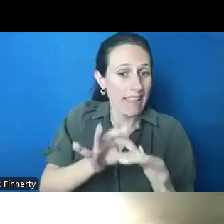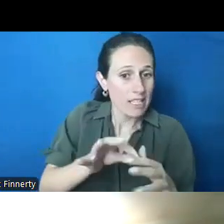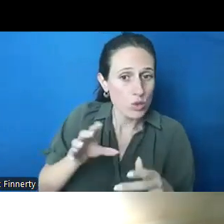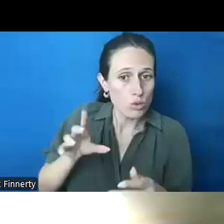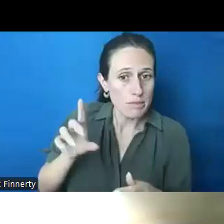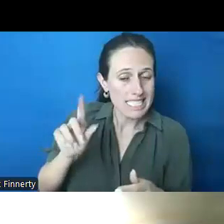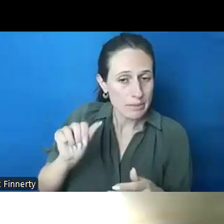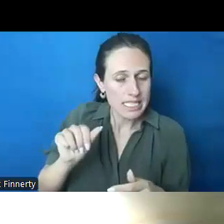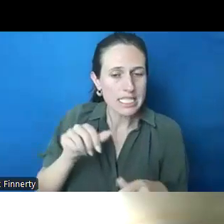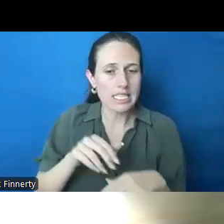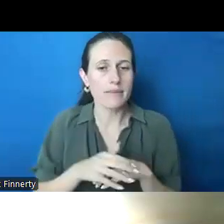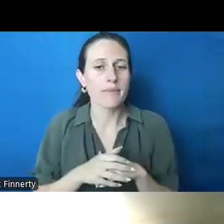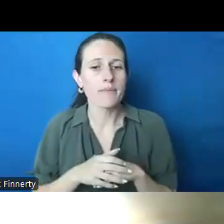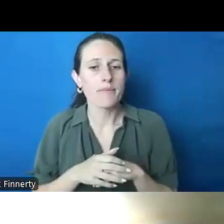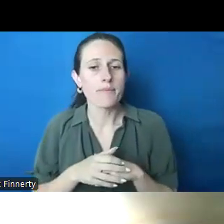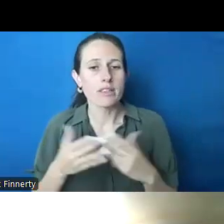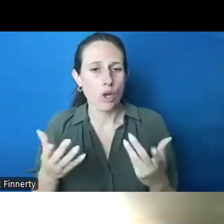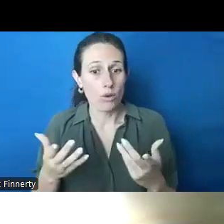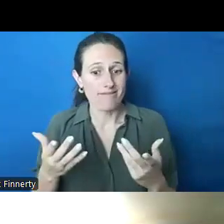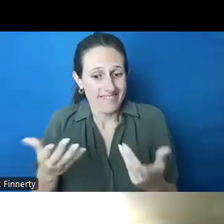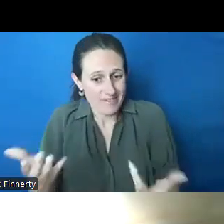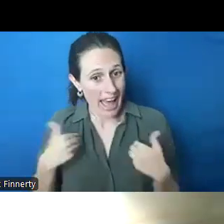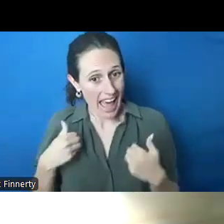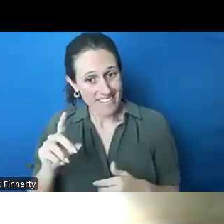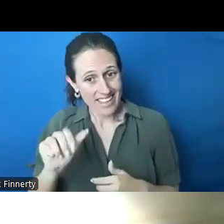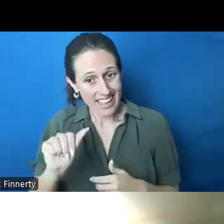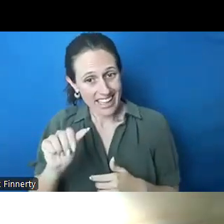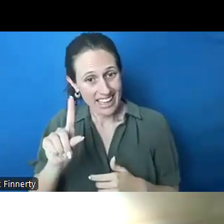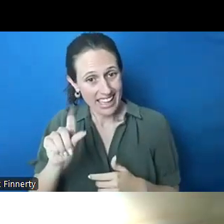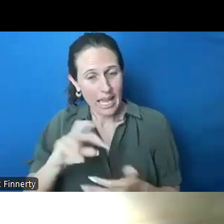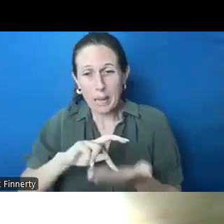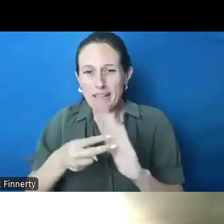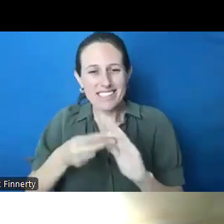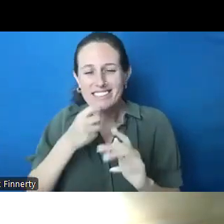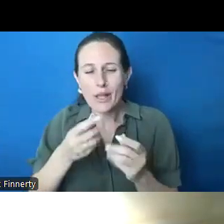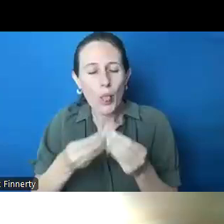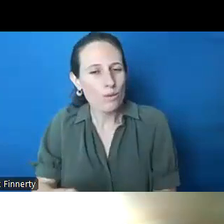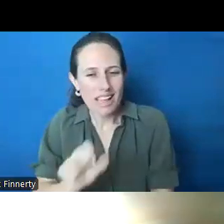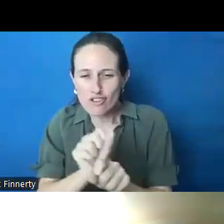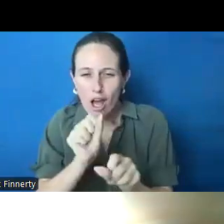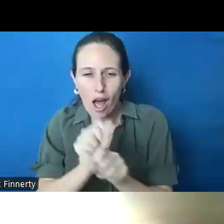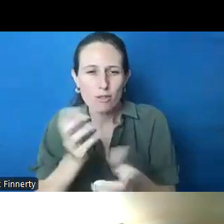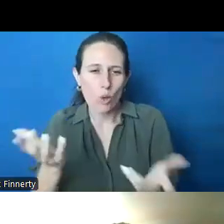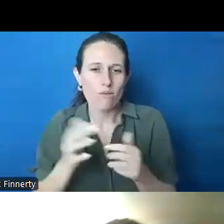could not happen. So thank you for allowing me to share.